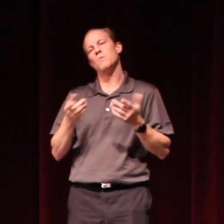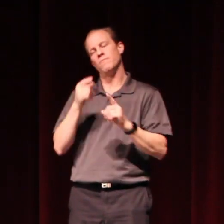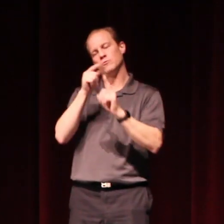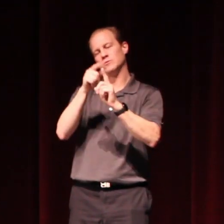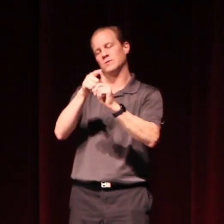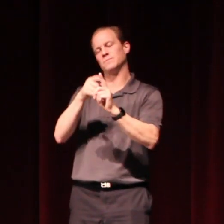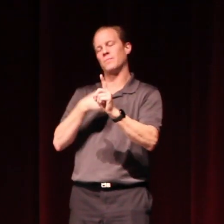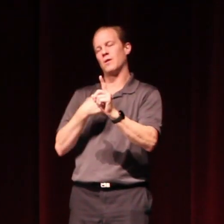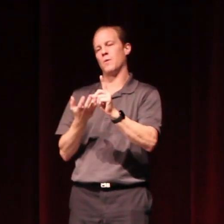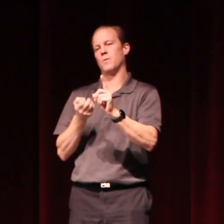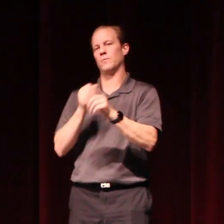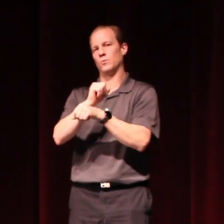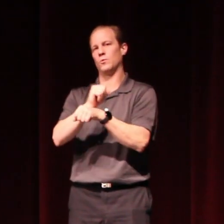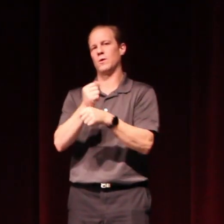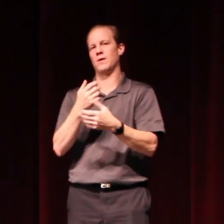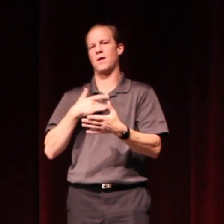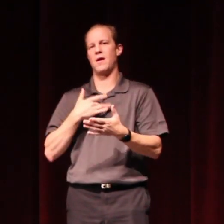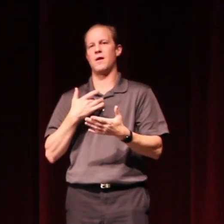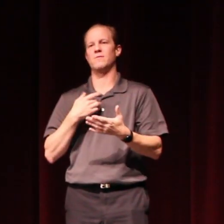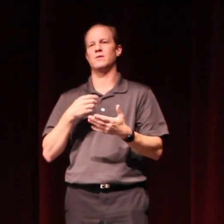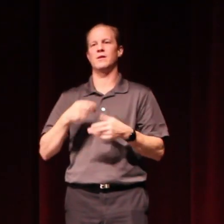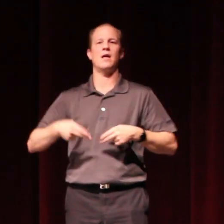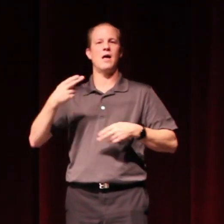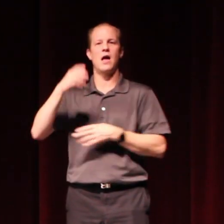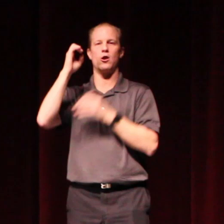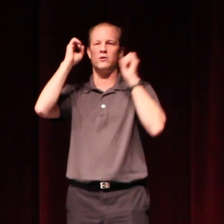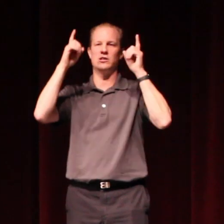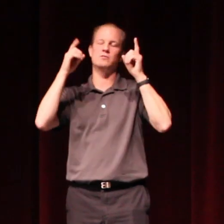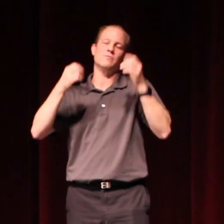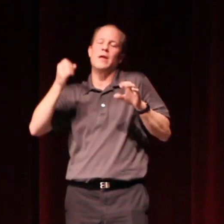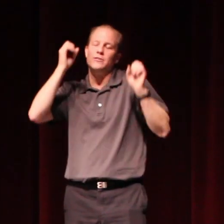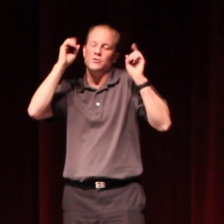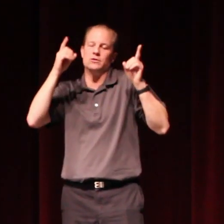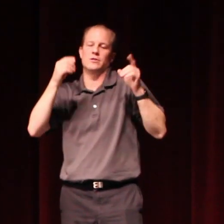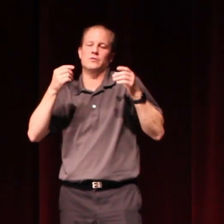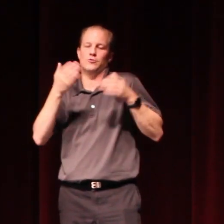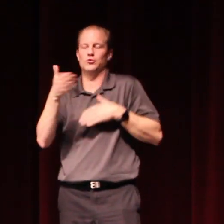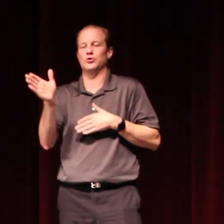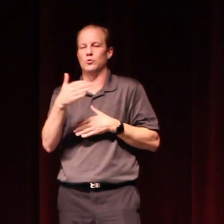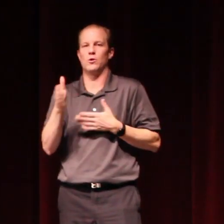right now in higher education and education in general, the pendulum is swinging